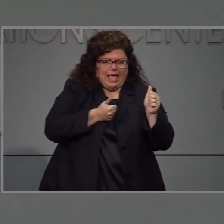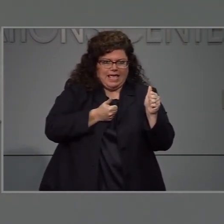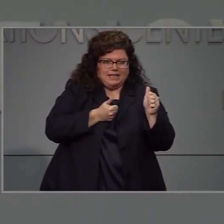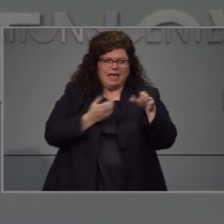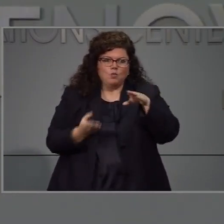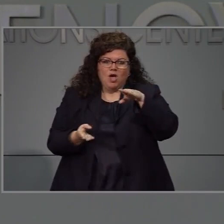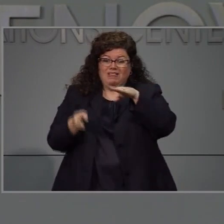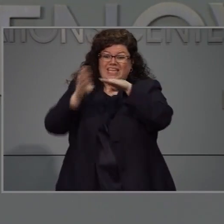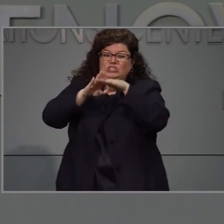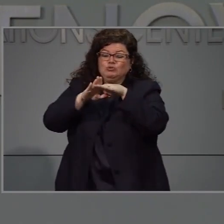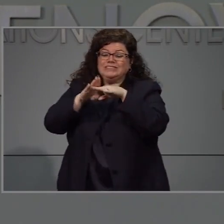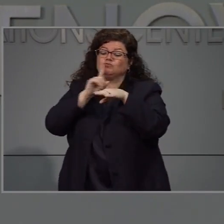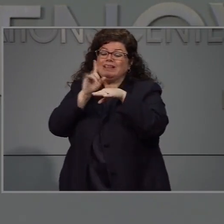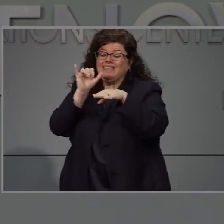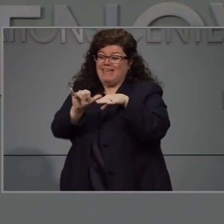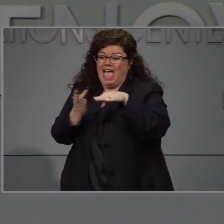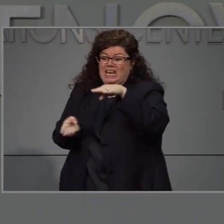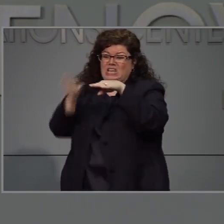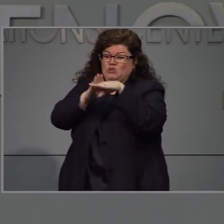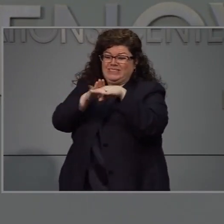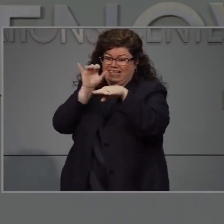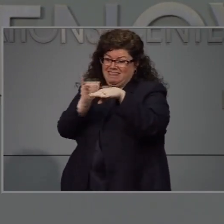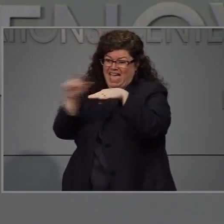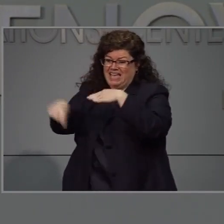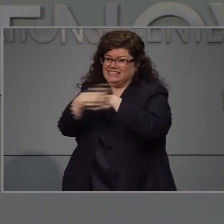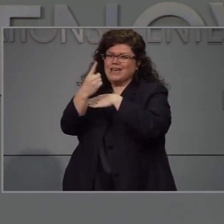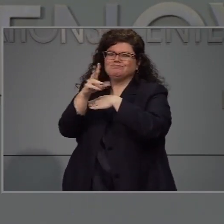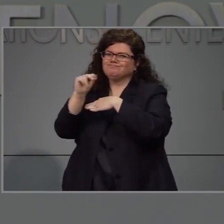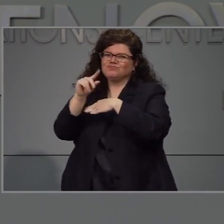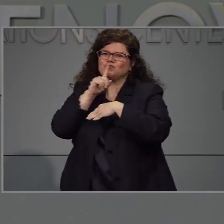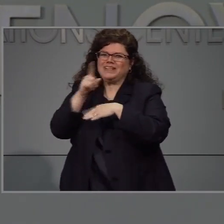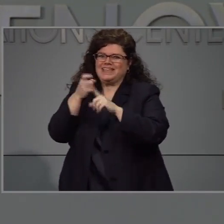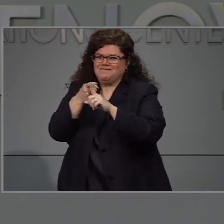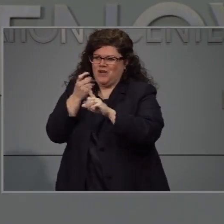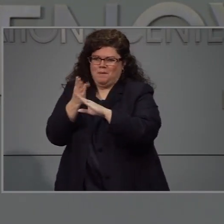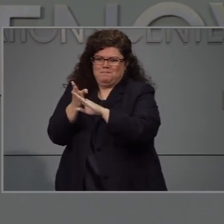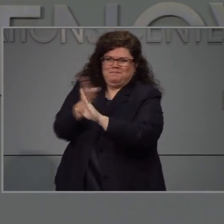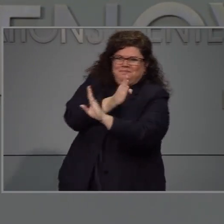IT IS A MODEST STEP WITH THAT KIND OF DELAY IN BEING THE DATA FROM INFECTIONS THAT OCCUR